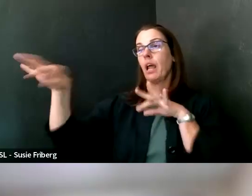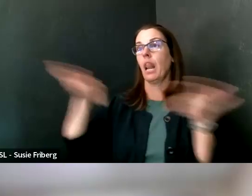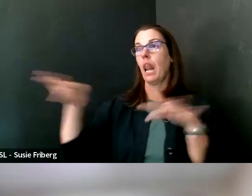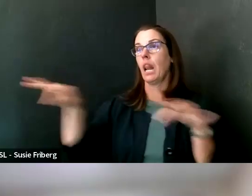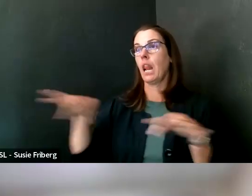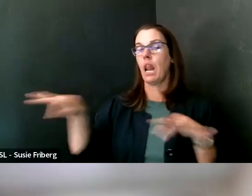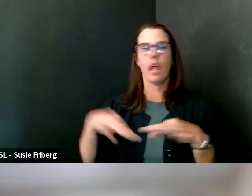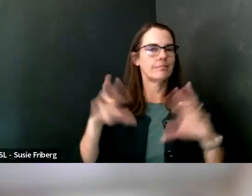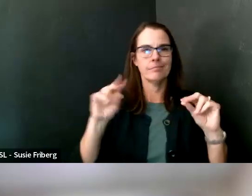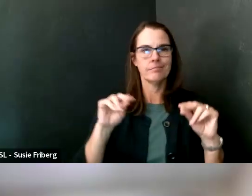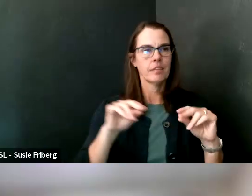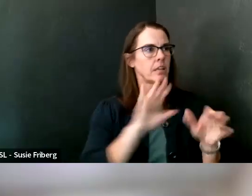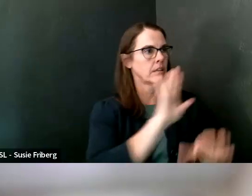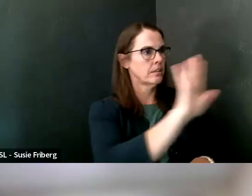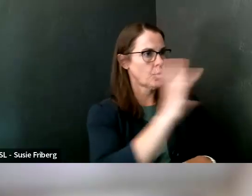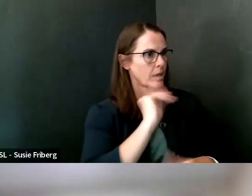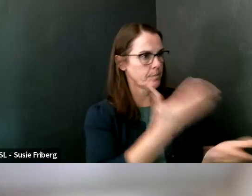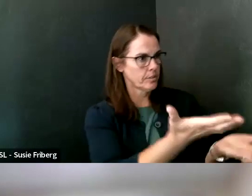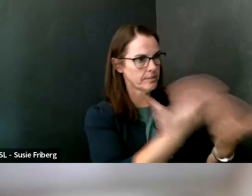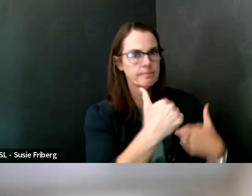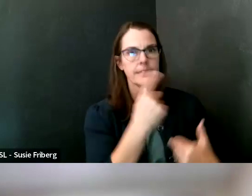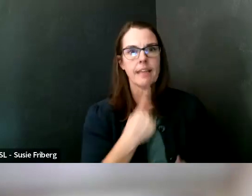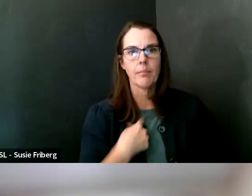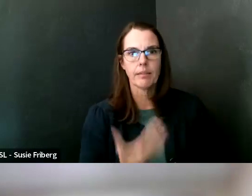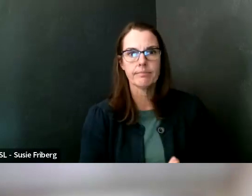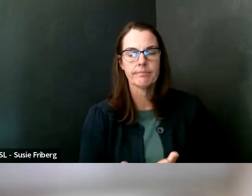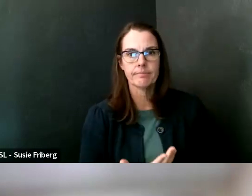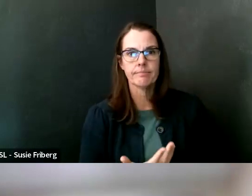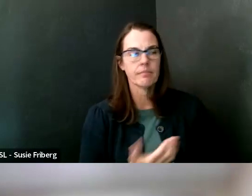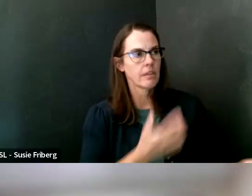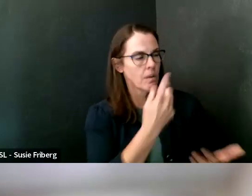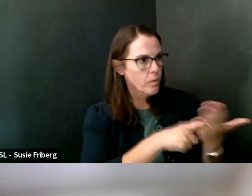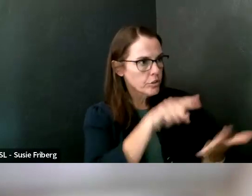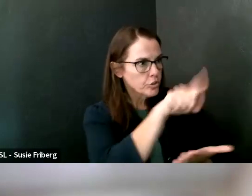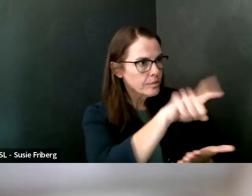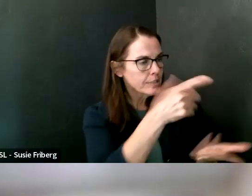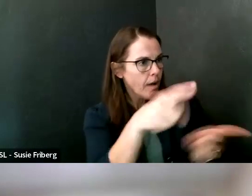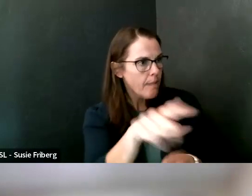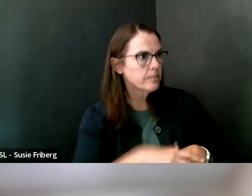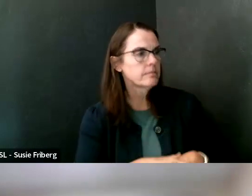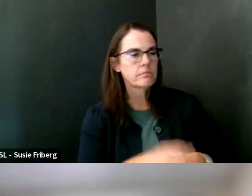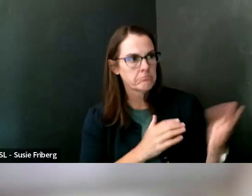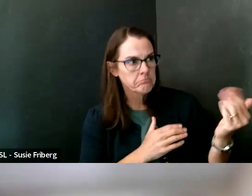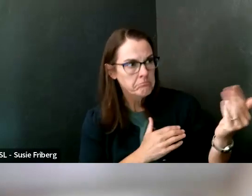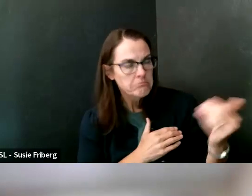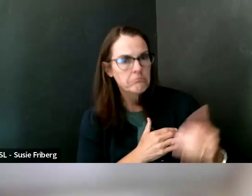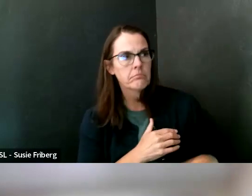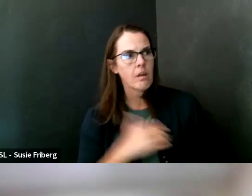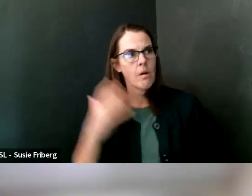about your experience and tell us what you need to happen and most importantly your why. So not just